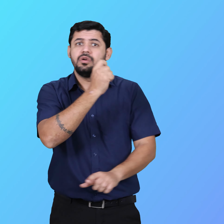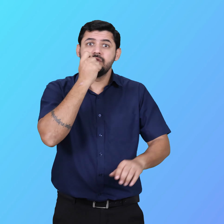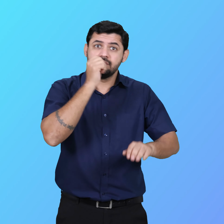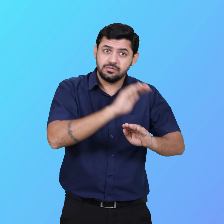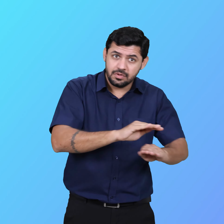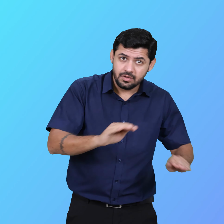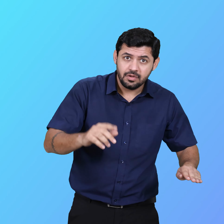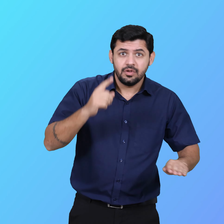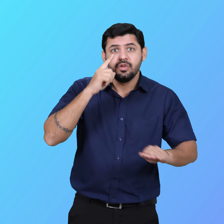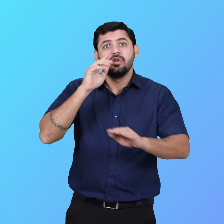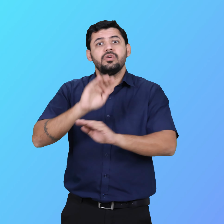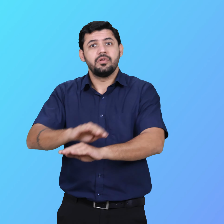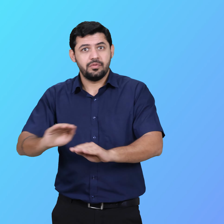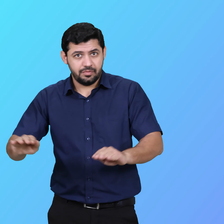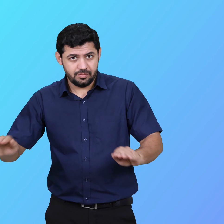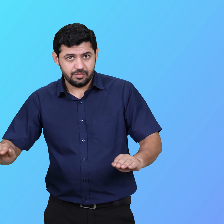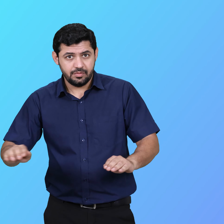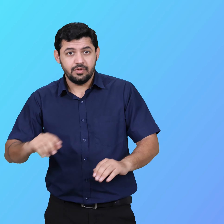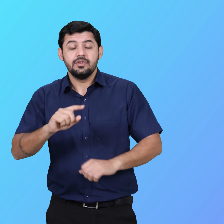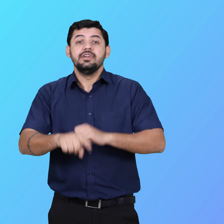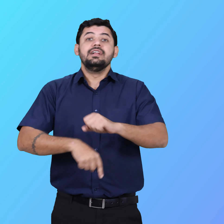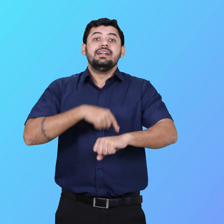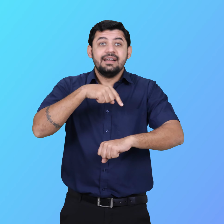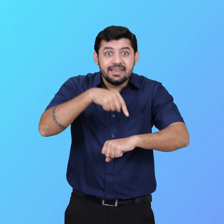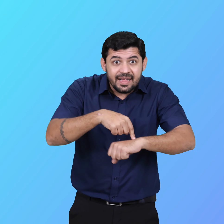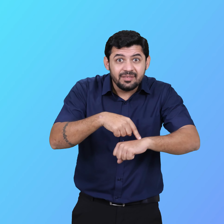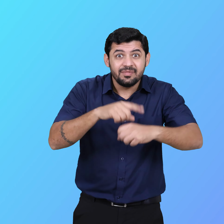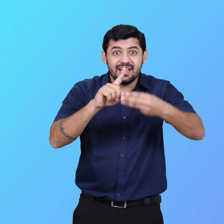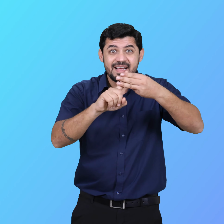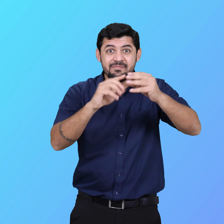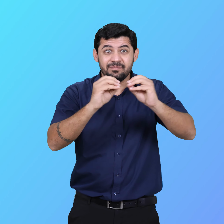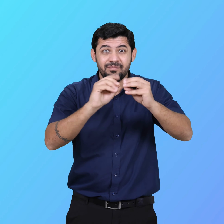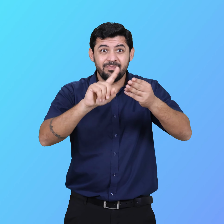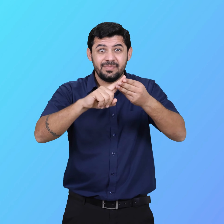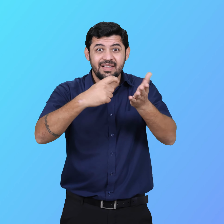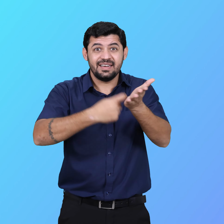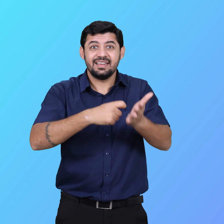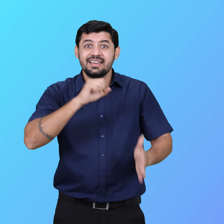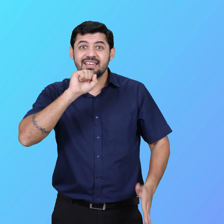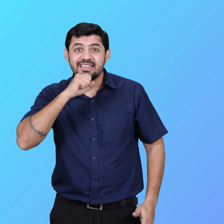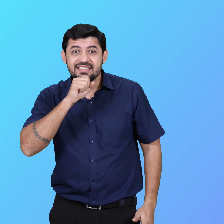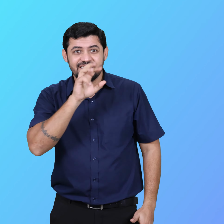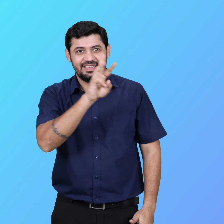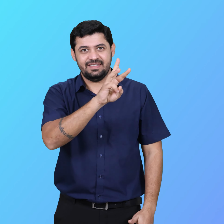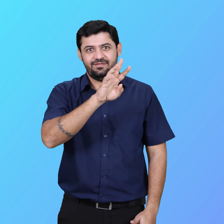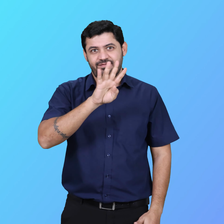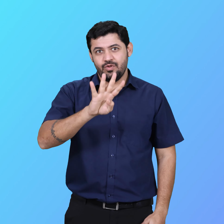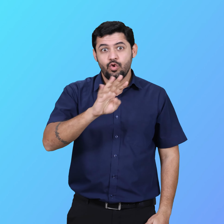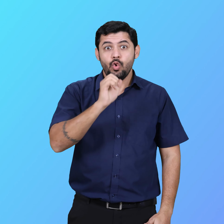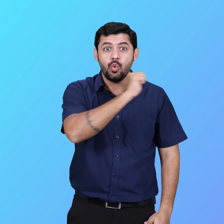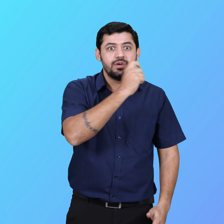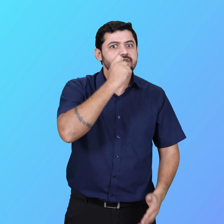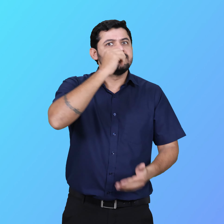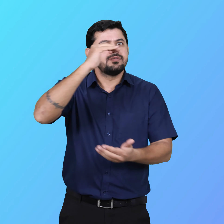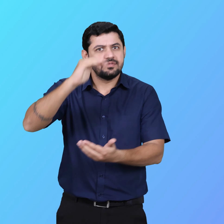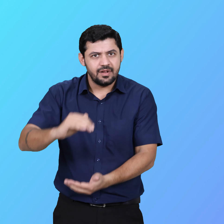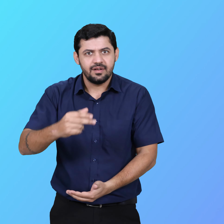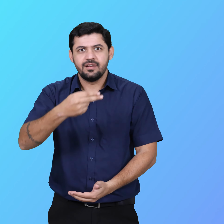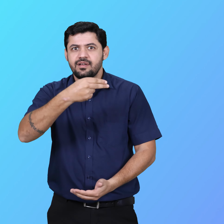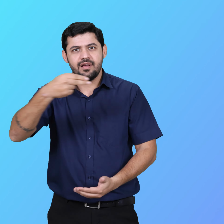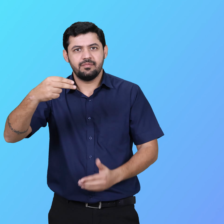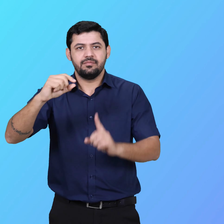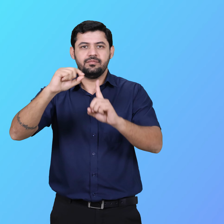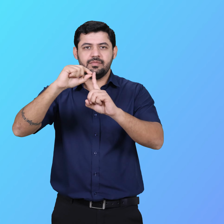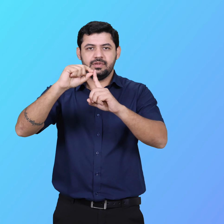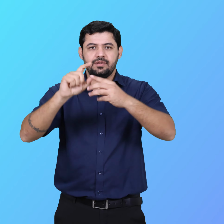When Eber was 34 years old, he had a son named Peleg.